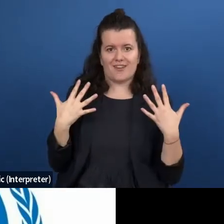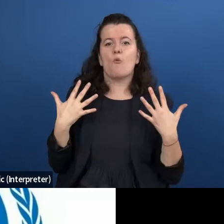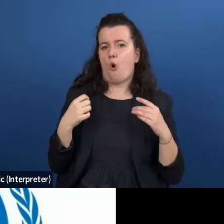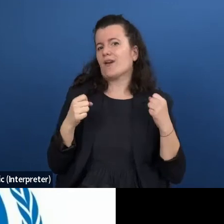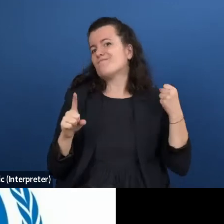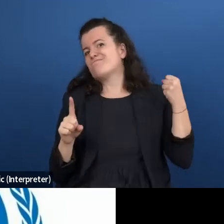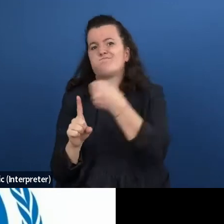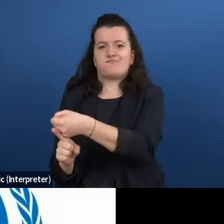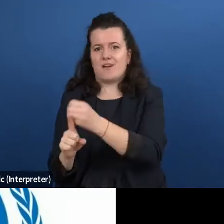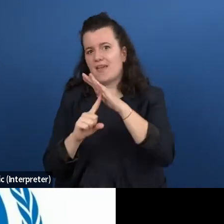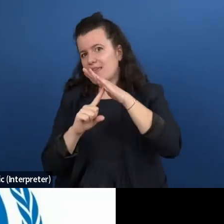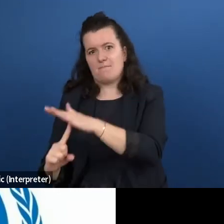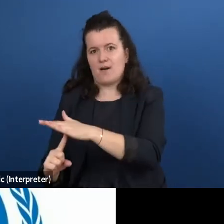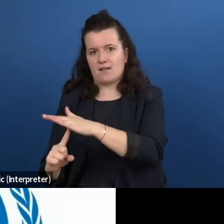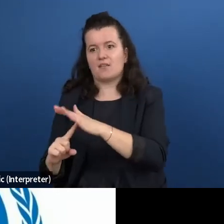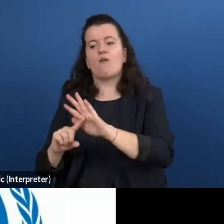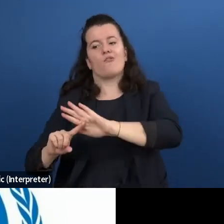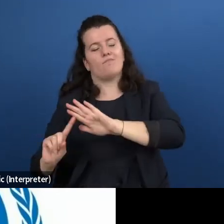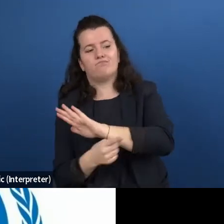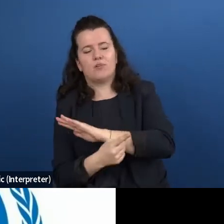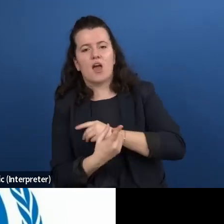by women and girls with disabilities.